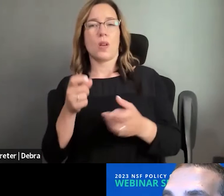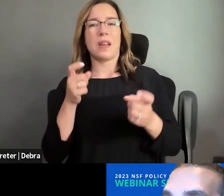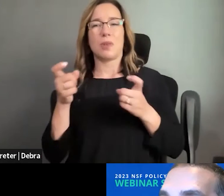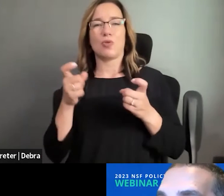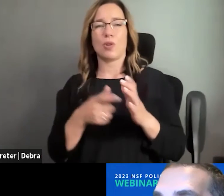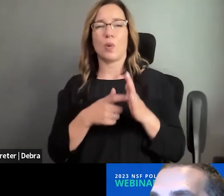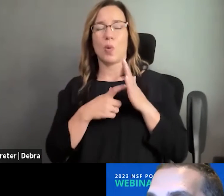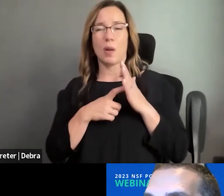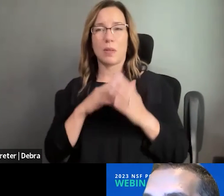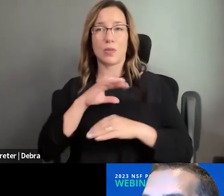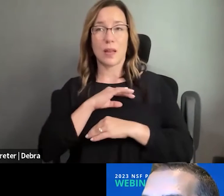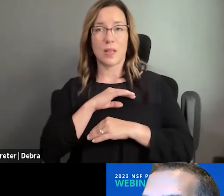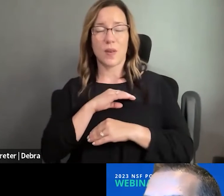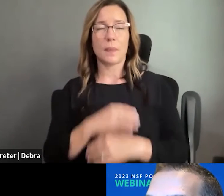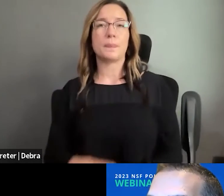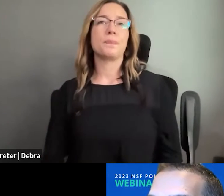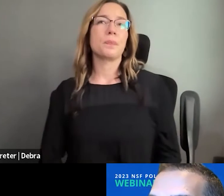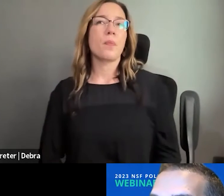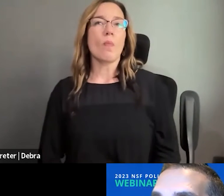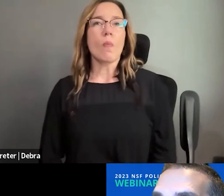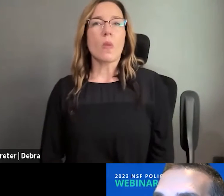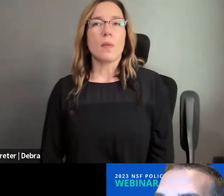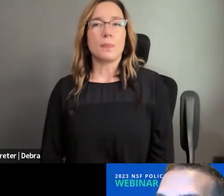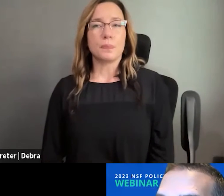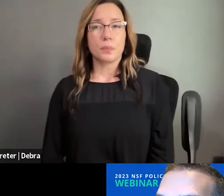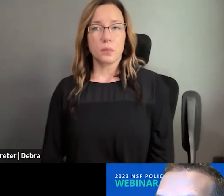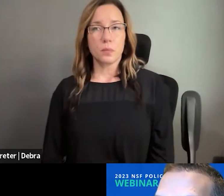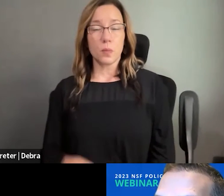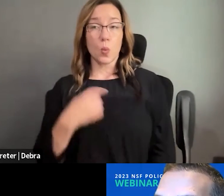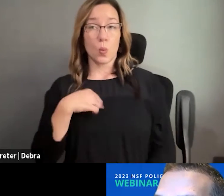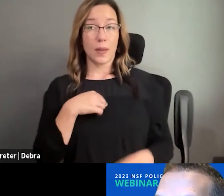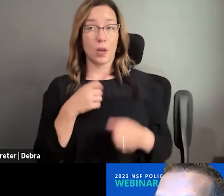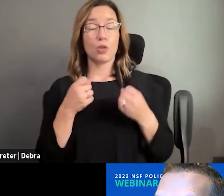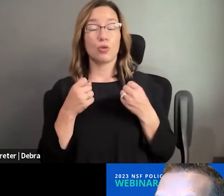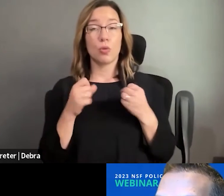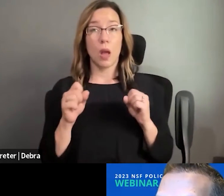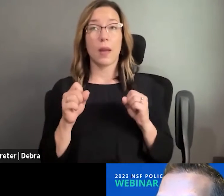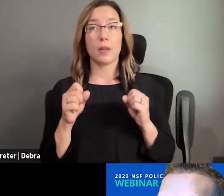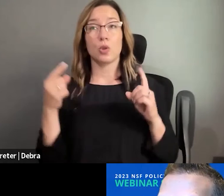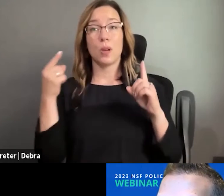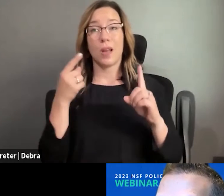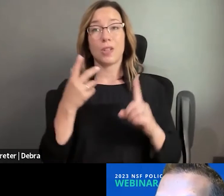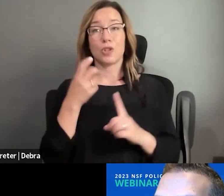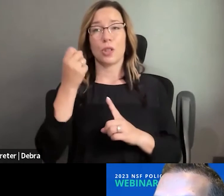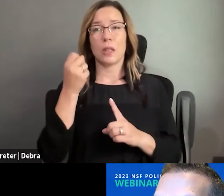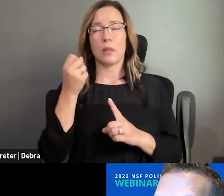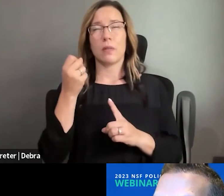What we're trying to achieve and based on programatic purpose, and that's why the language is sometimes